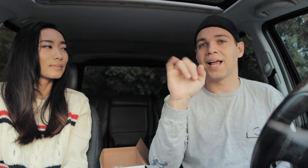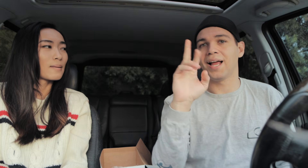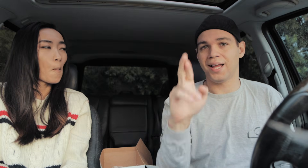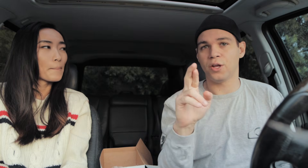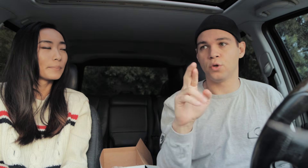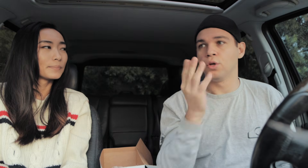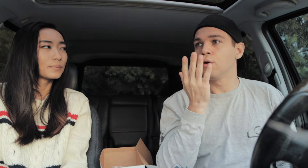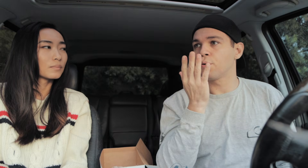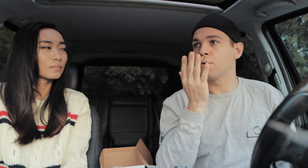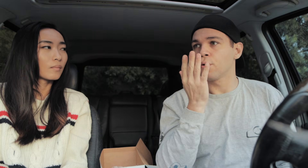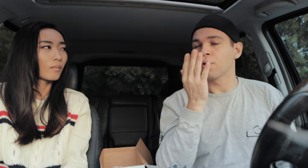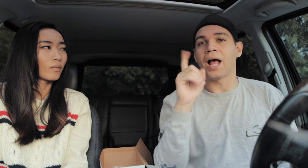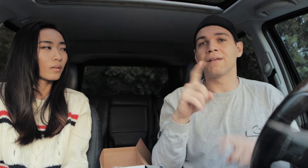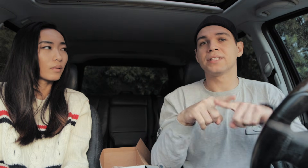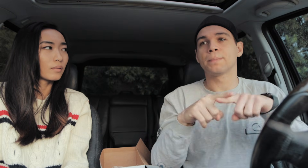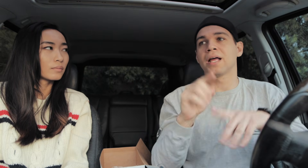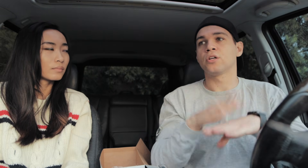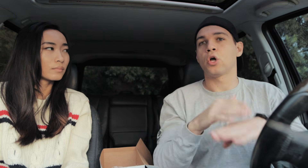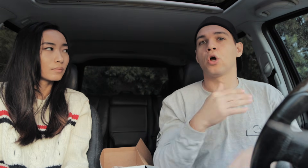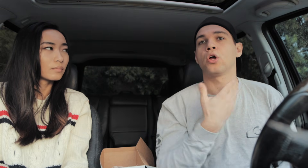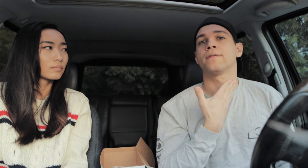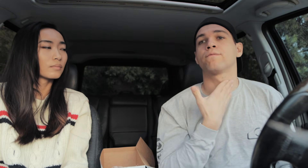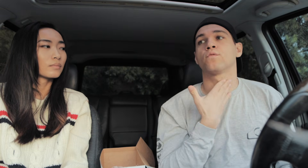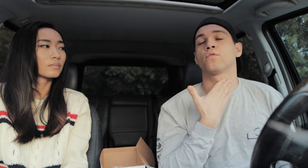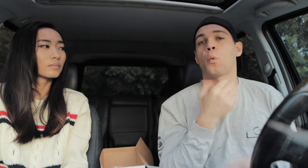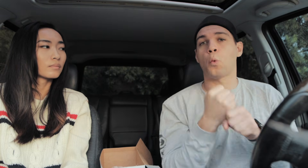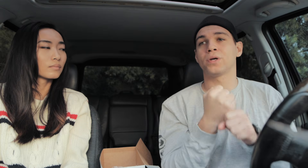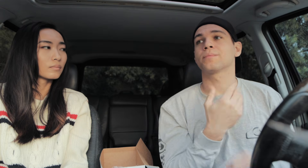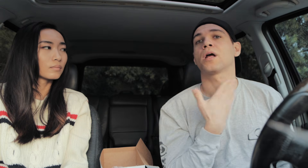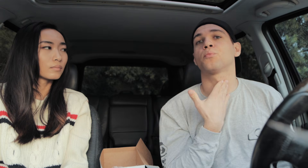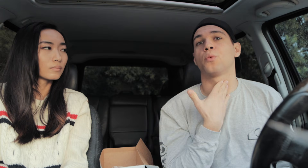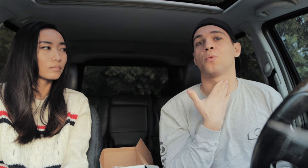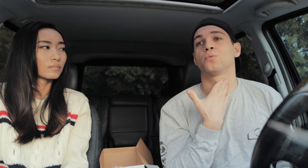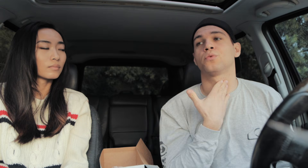I have to depend on the air I have to depend on holding my throat